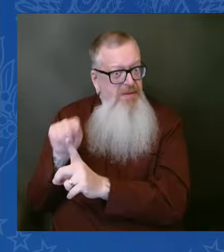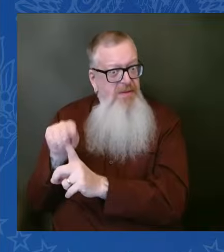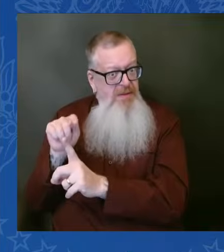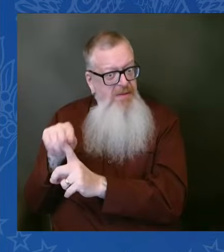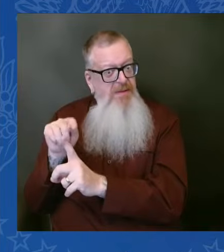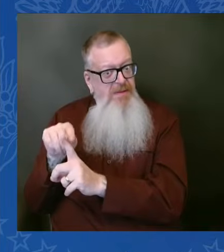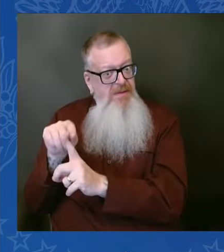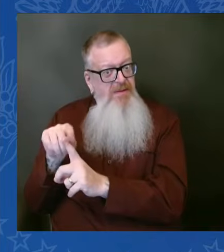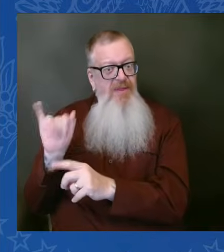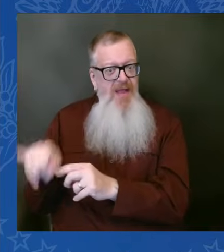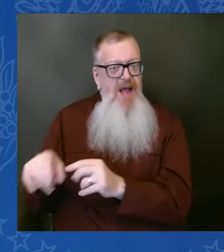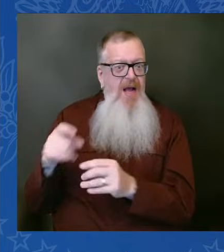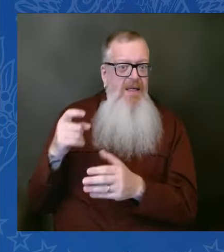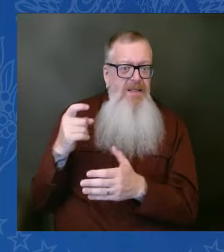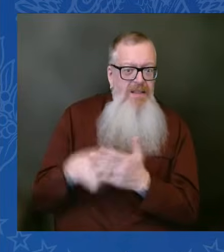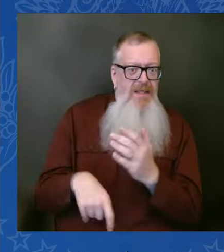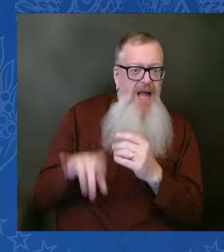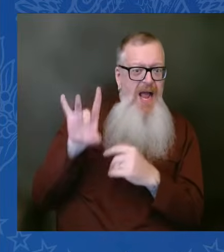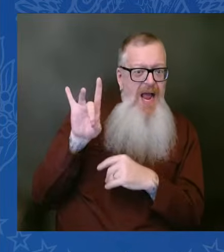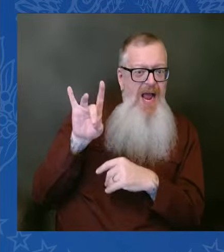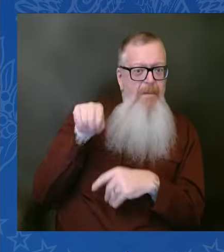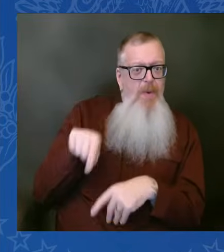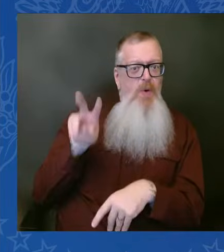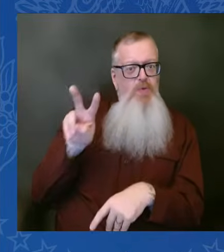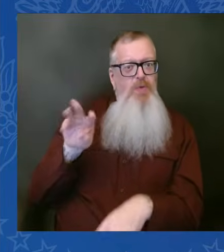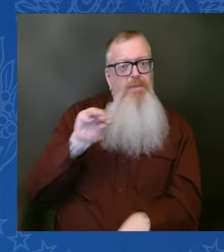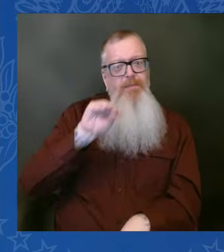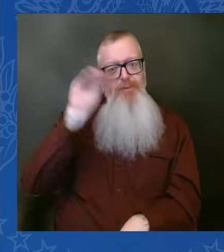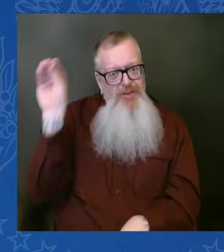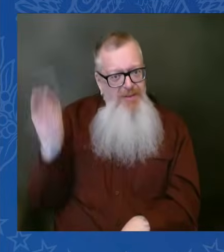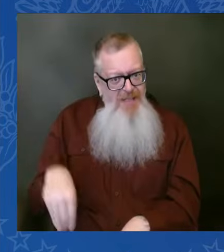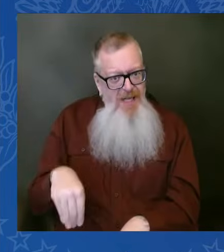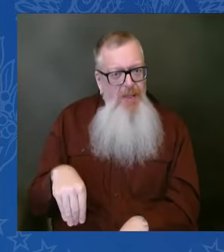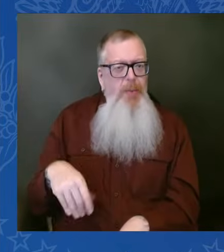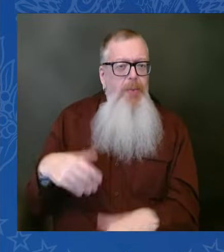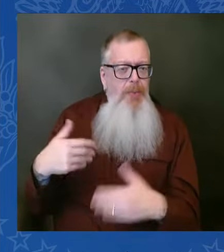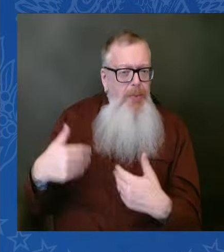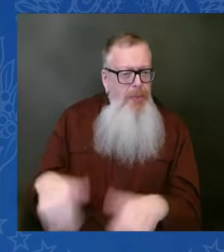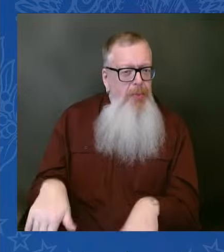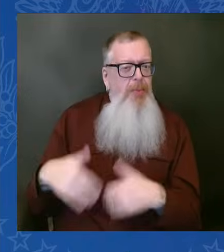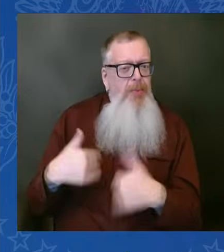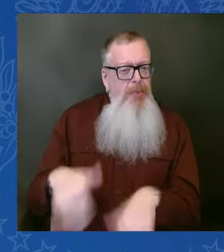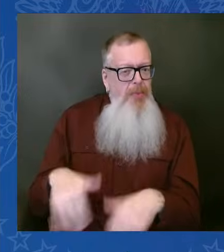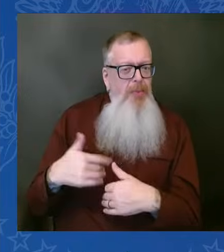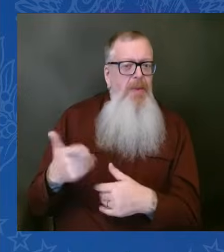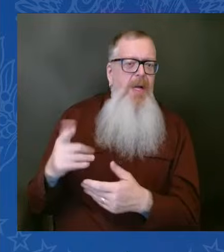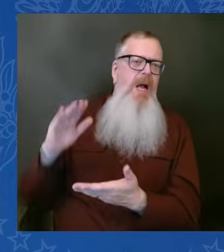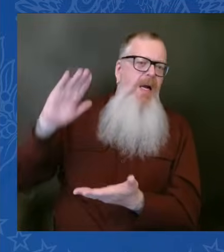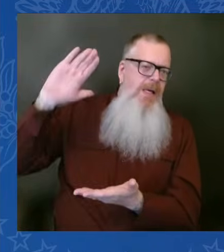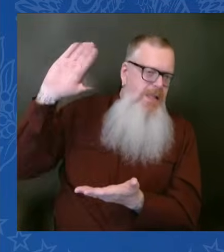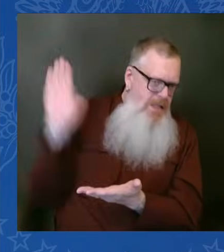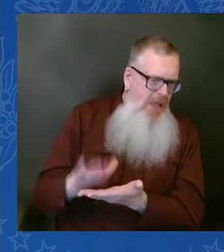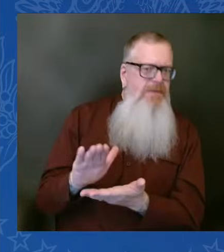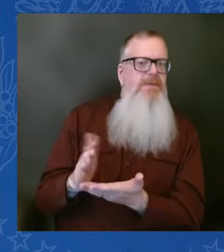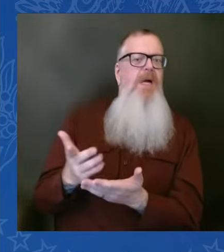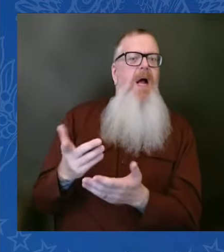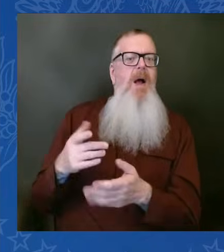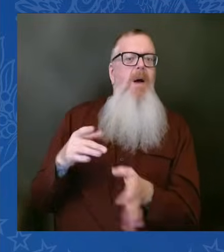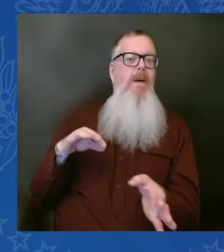cut overwhelmingly benefitted the very wealthy and the biggest corporations, delivering tax cuts to the top 1 percent --